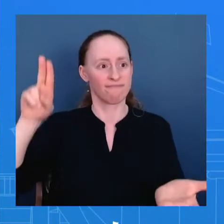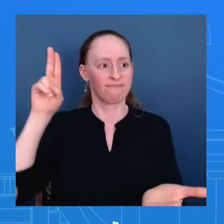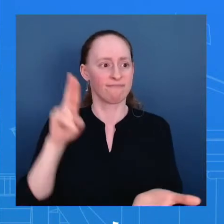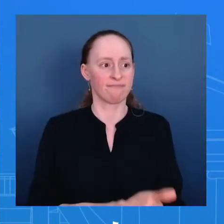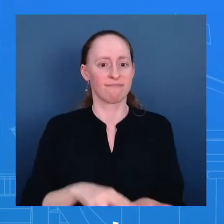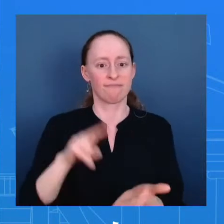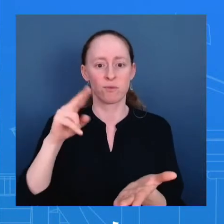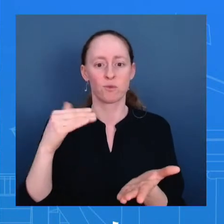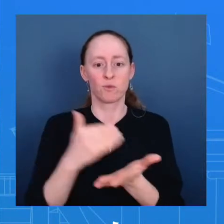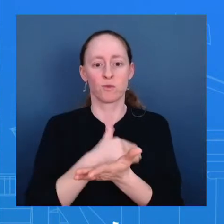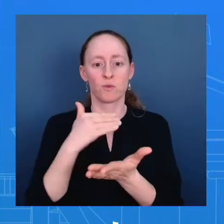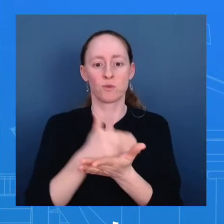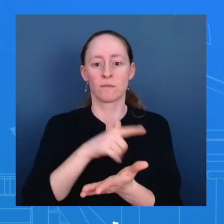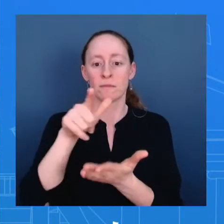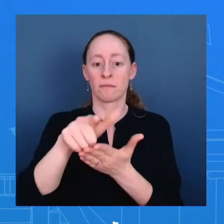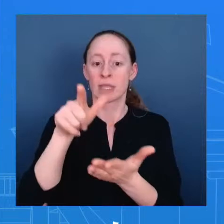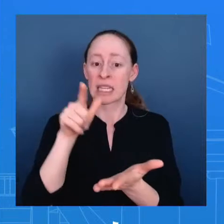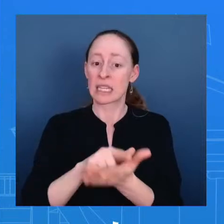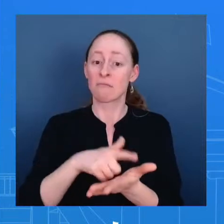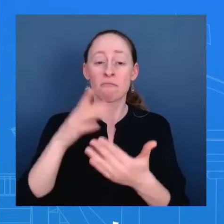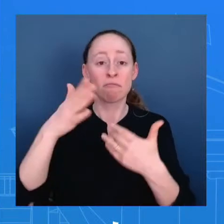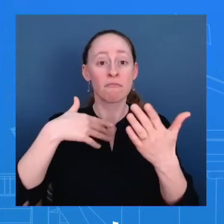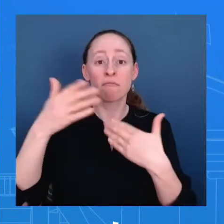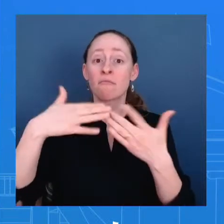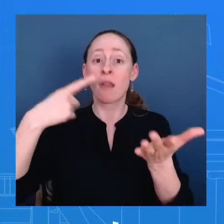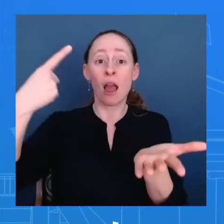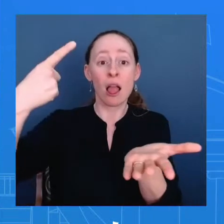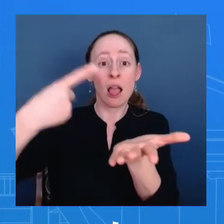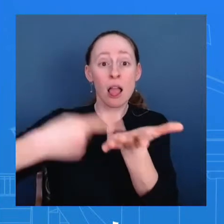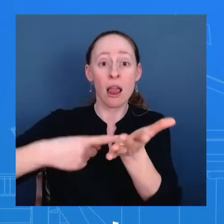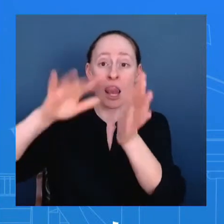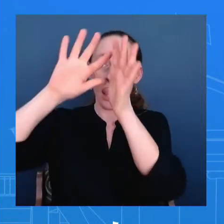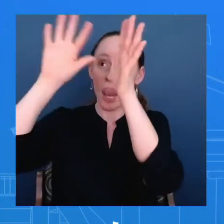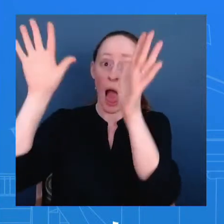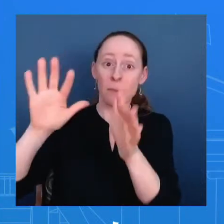in Florida law. Do you have a response? Ms. Jean-Pierre: It's pretty shameful.